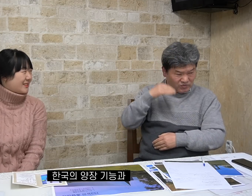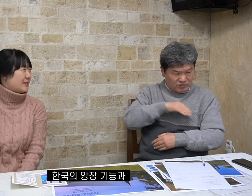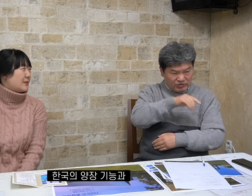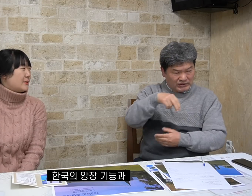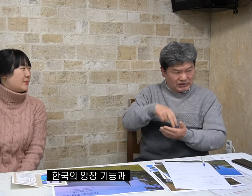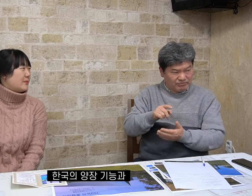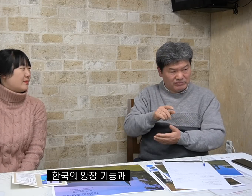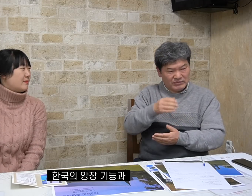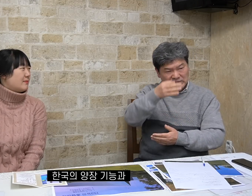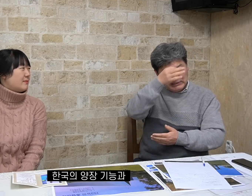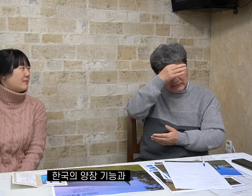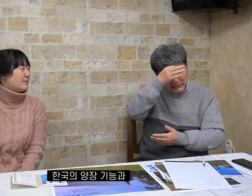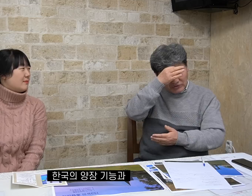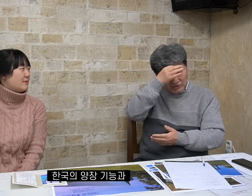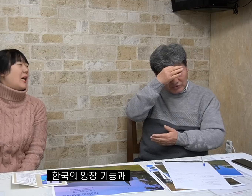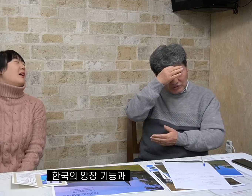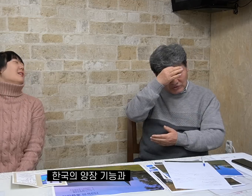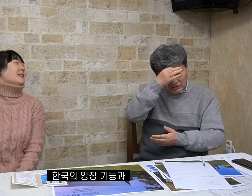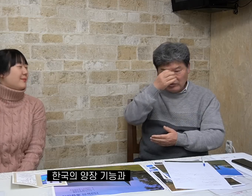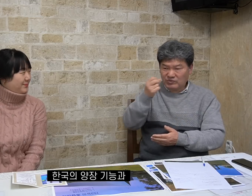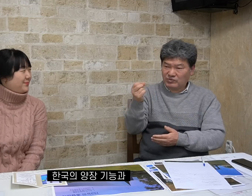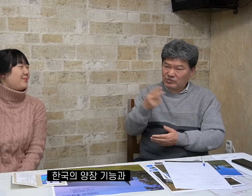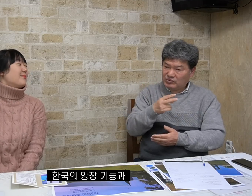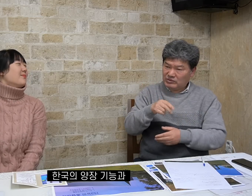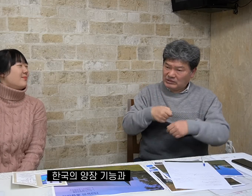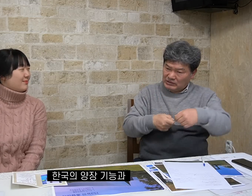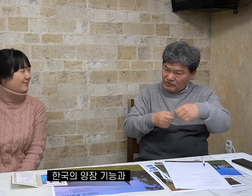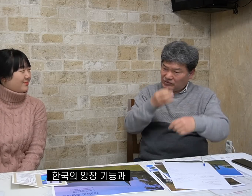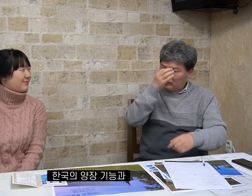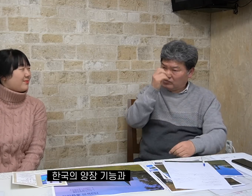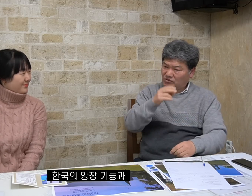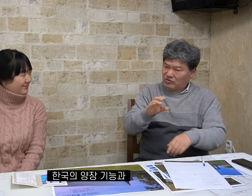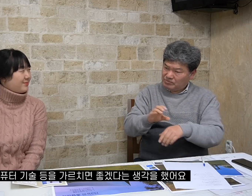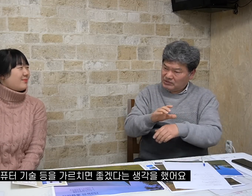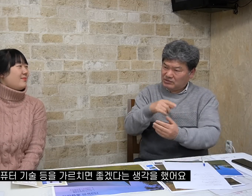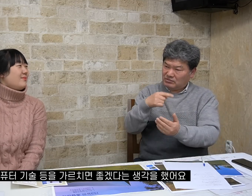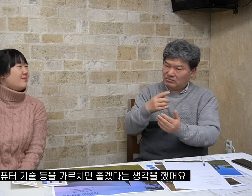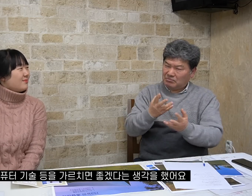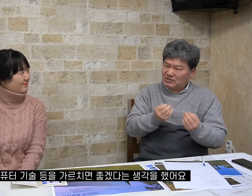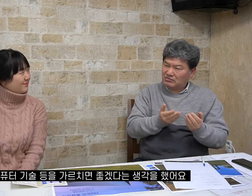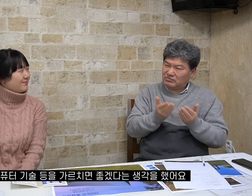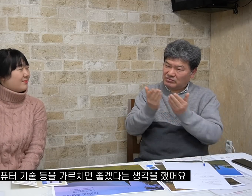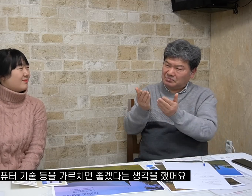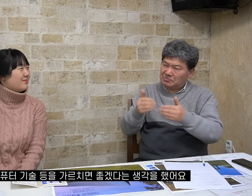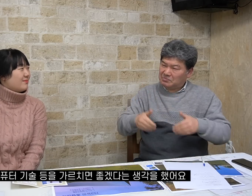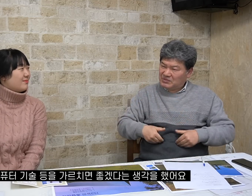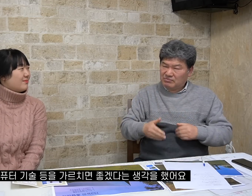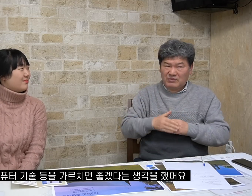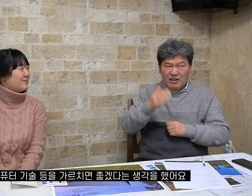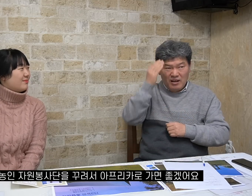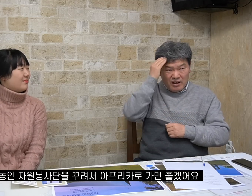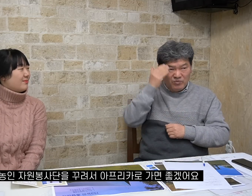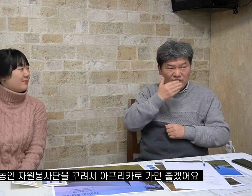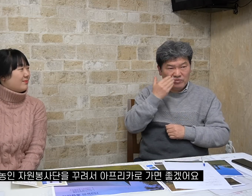I thought it would be good to teach Korean dressmaking skills and computer skills.